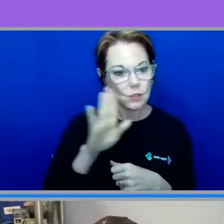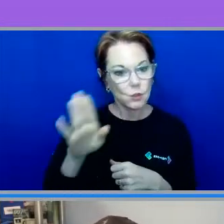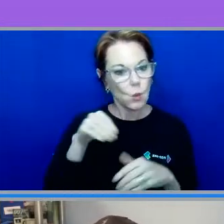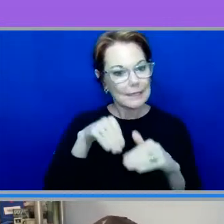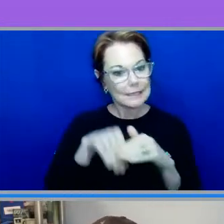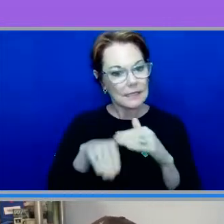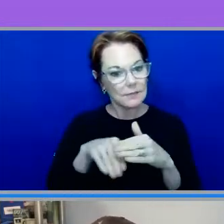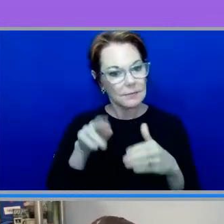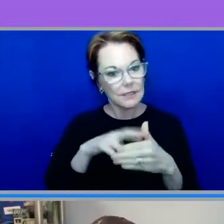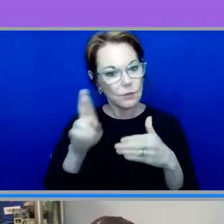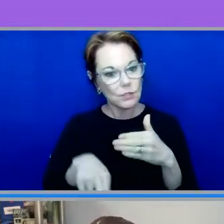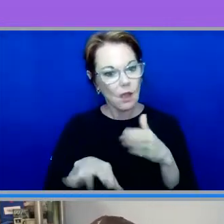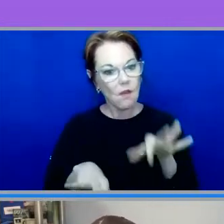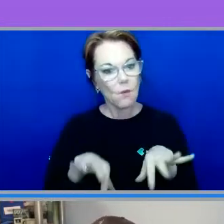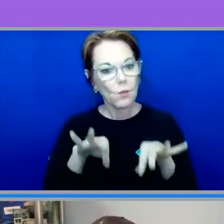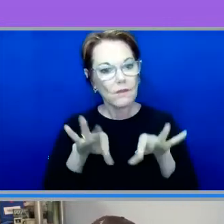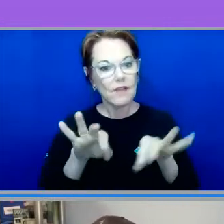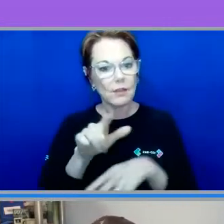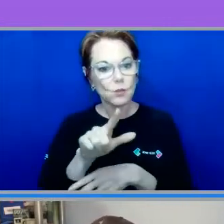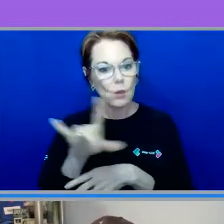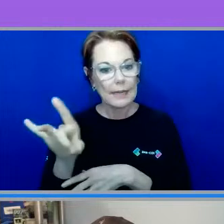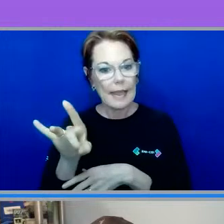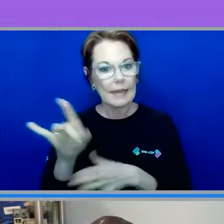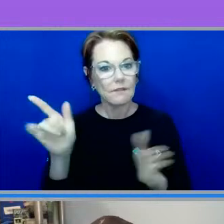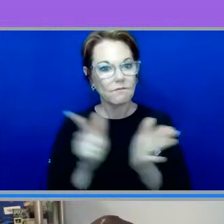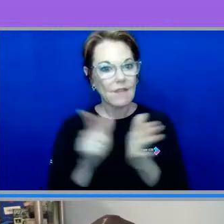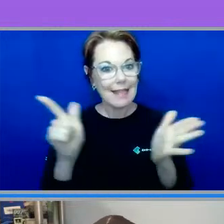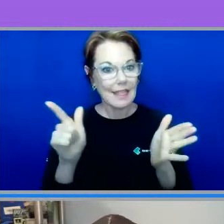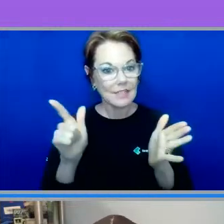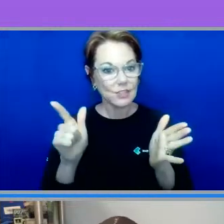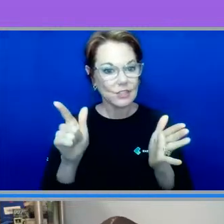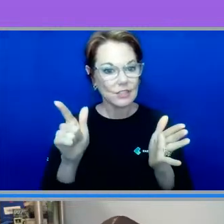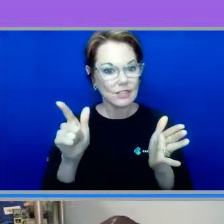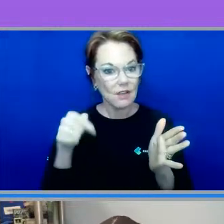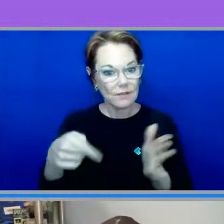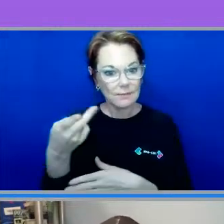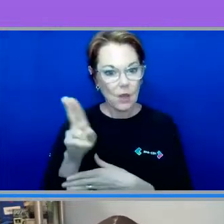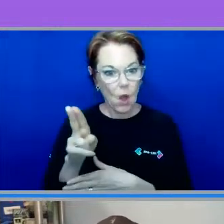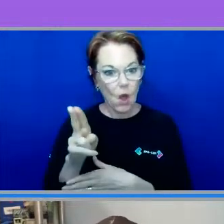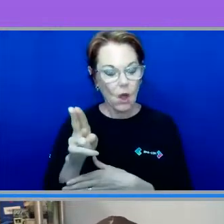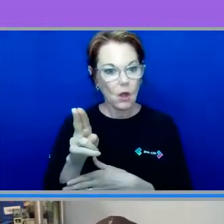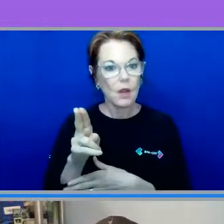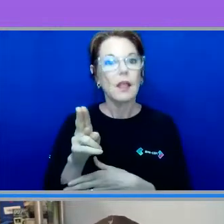results. We found 28 accessibility violations in this